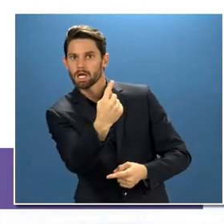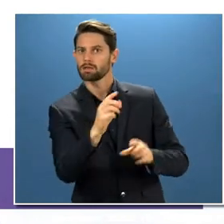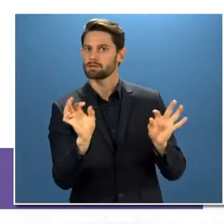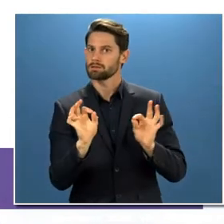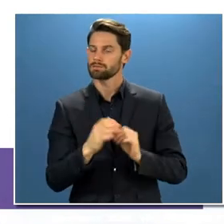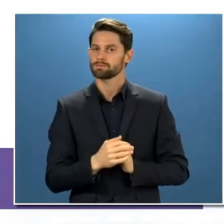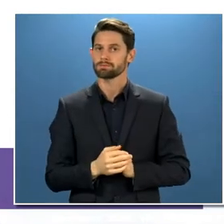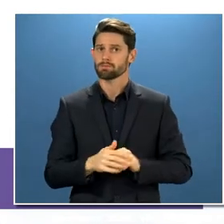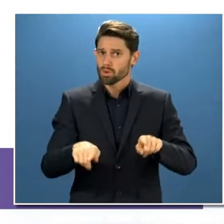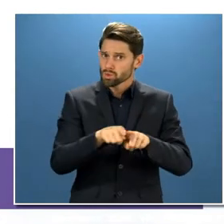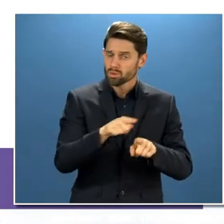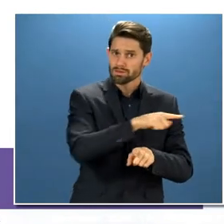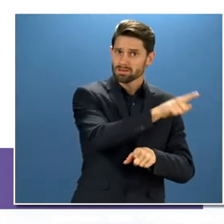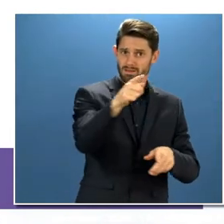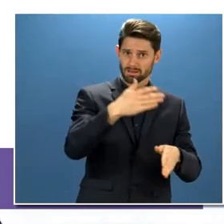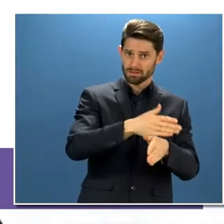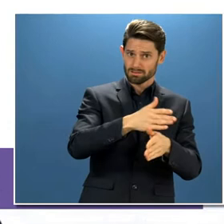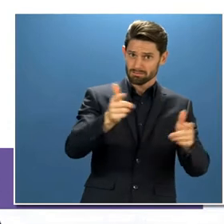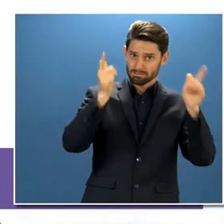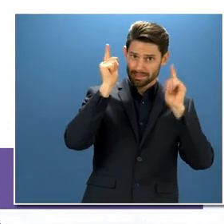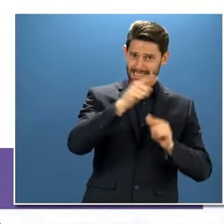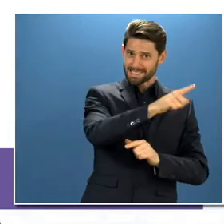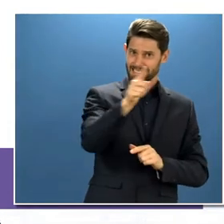when they employ people with disability, they are confident about having